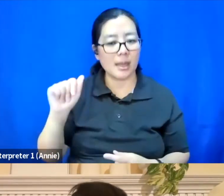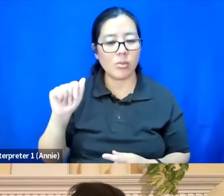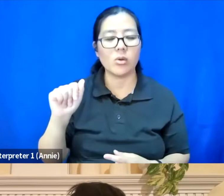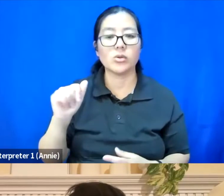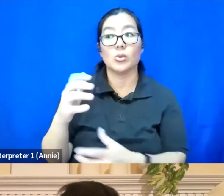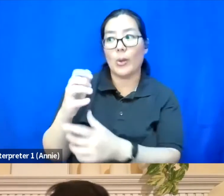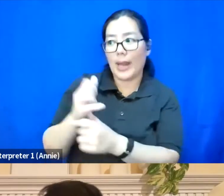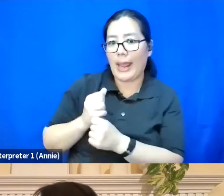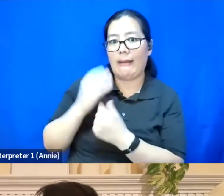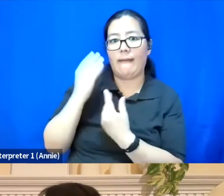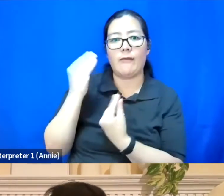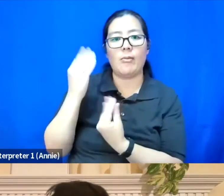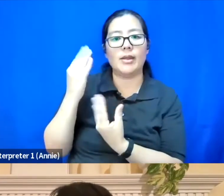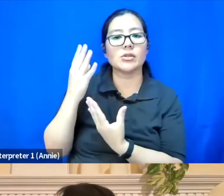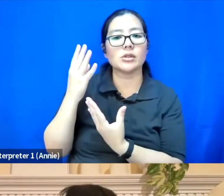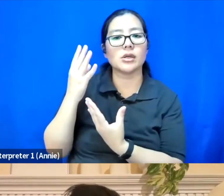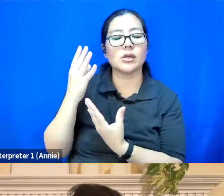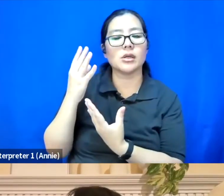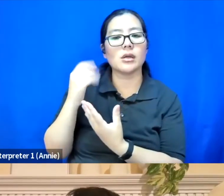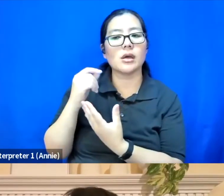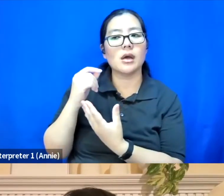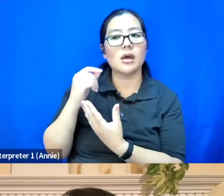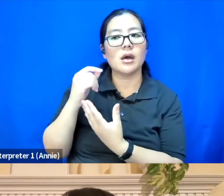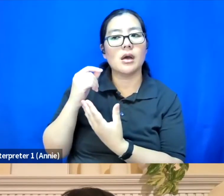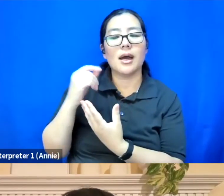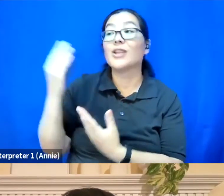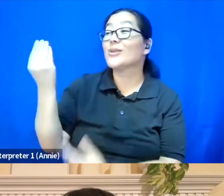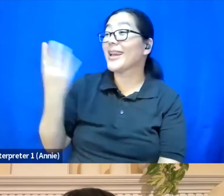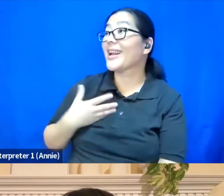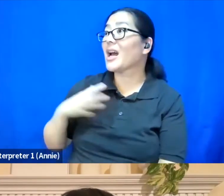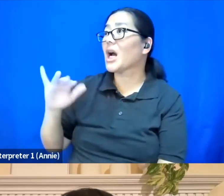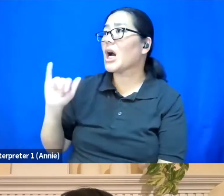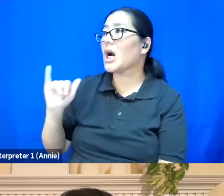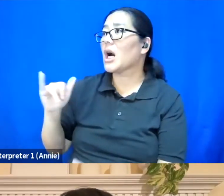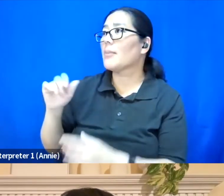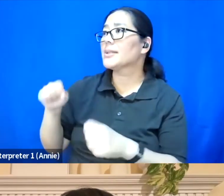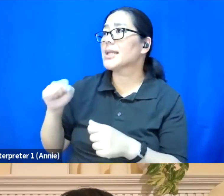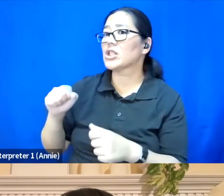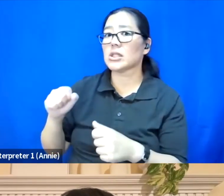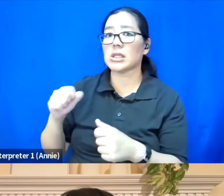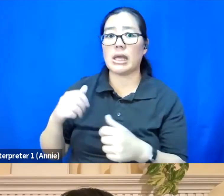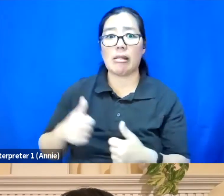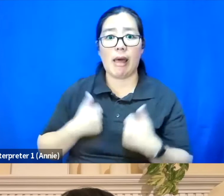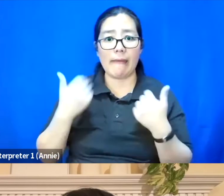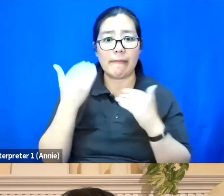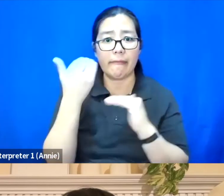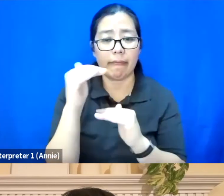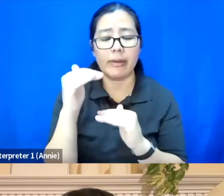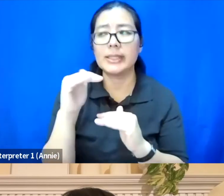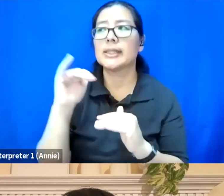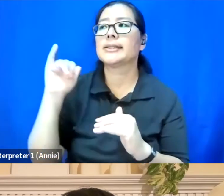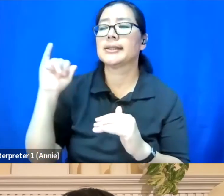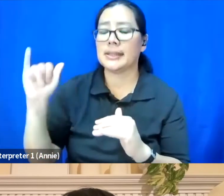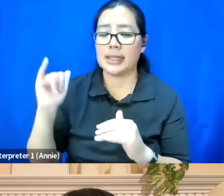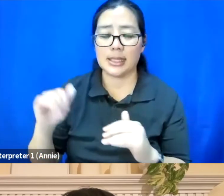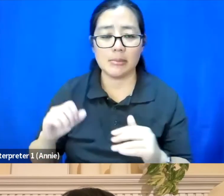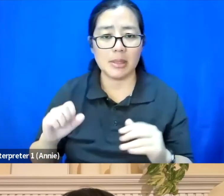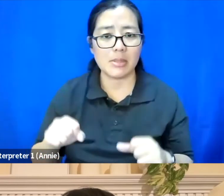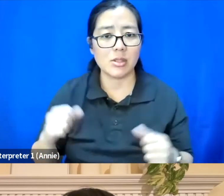And thanks for everyone at the Longmore Institute on Disability for organizing this and -- read the book.